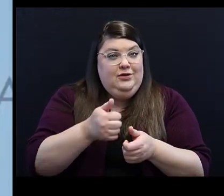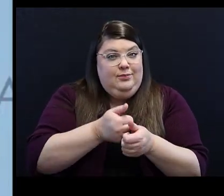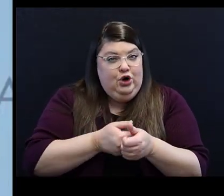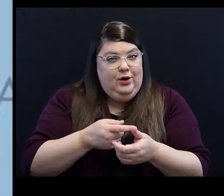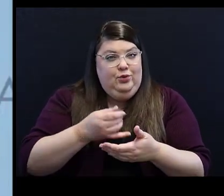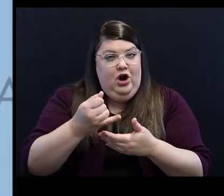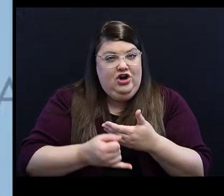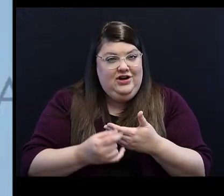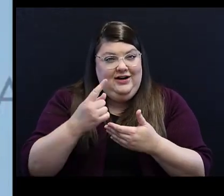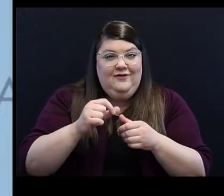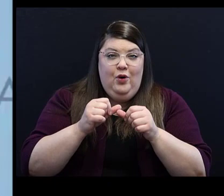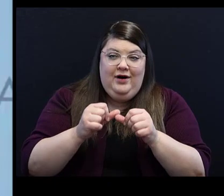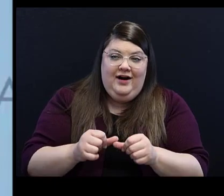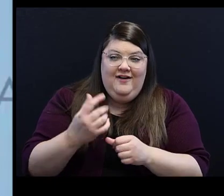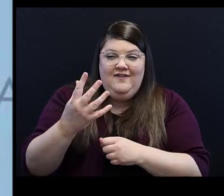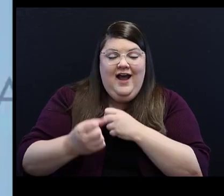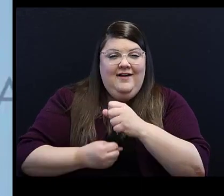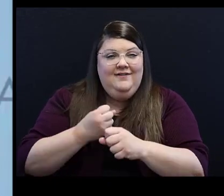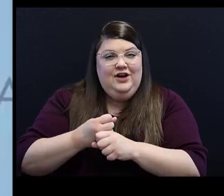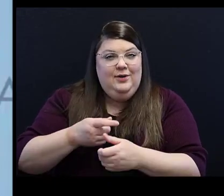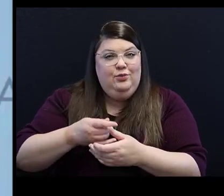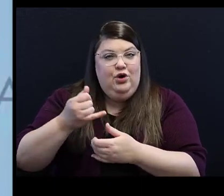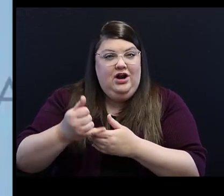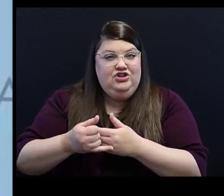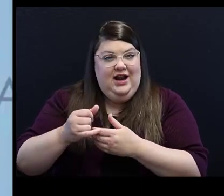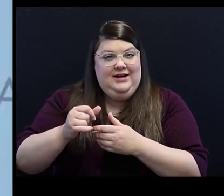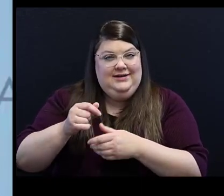a 5-year project period.